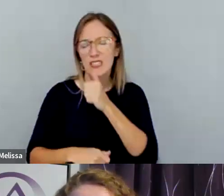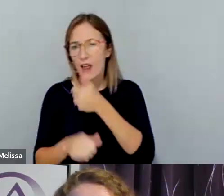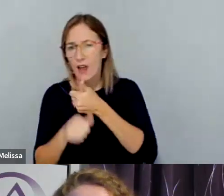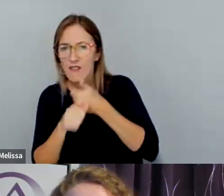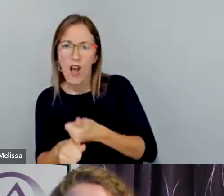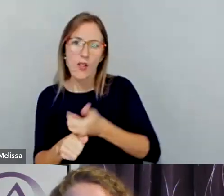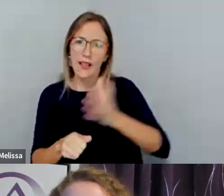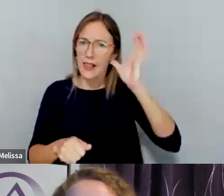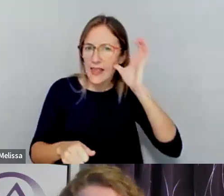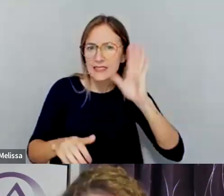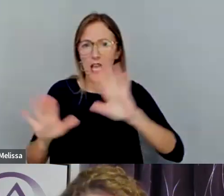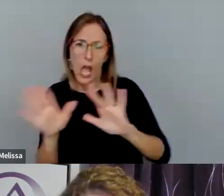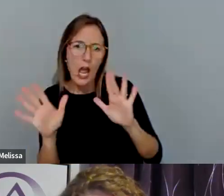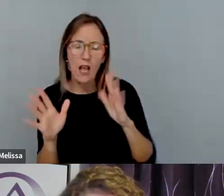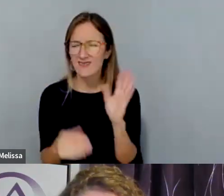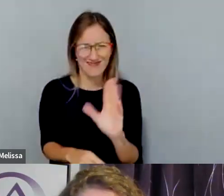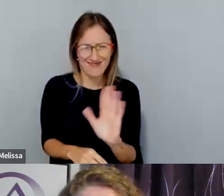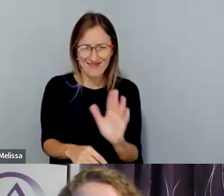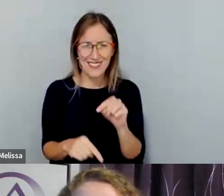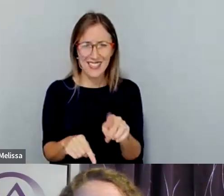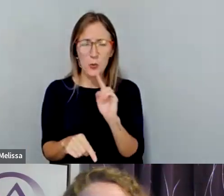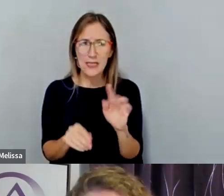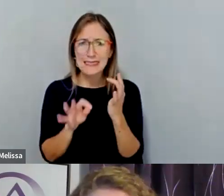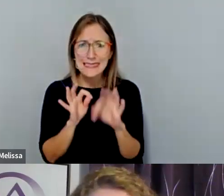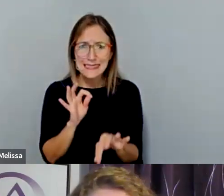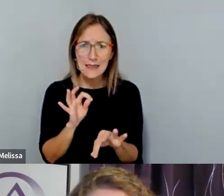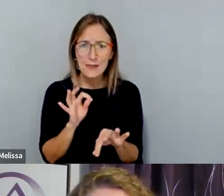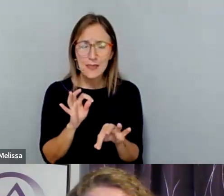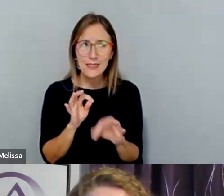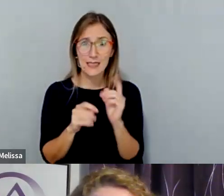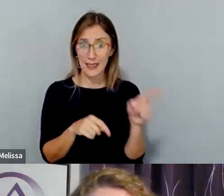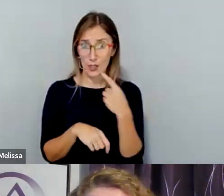this case because in this scenario, Jonathan has not appeared to be violent